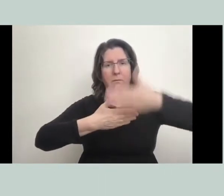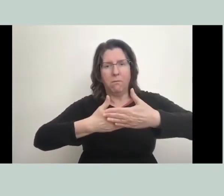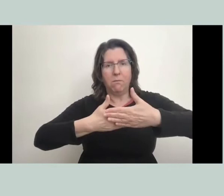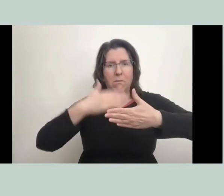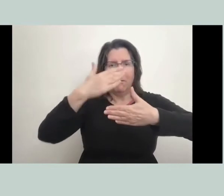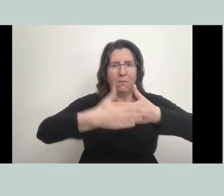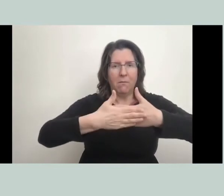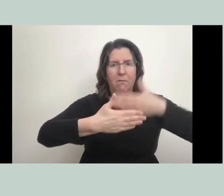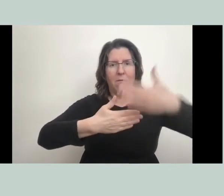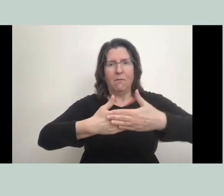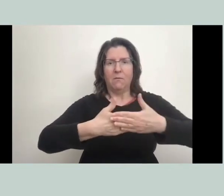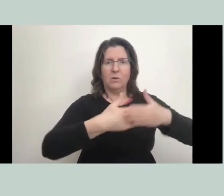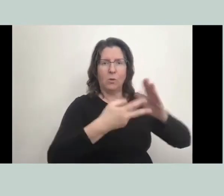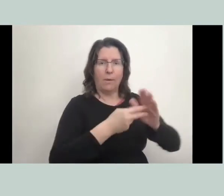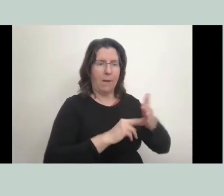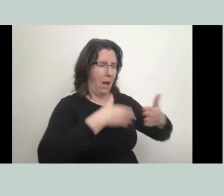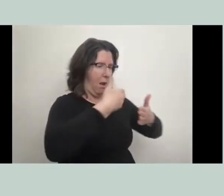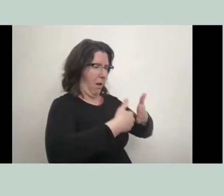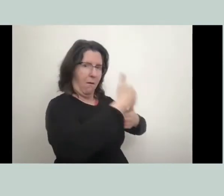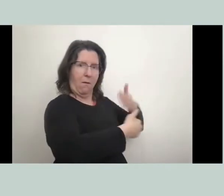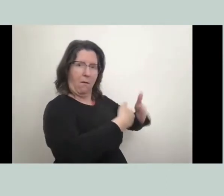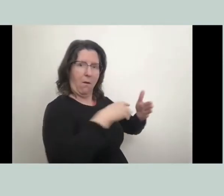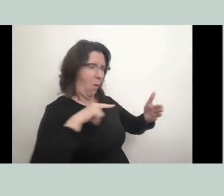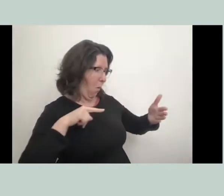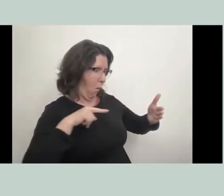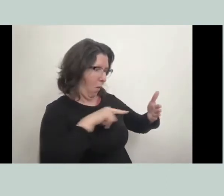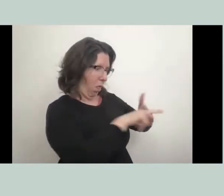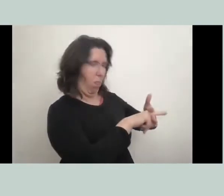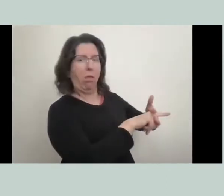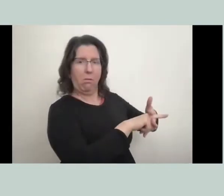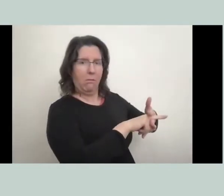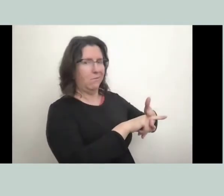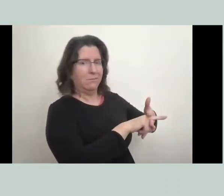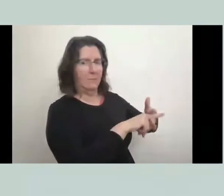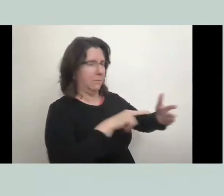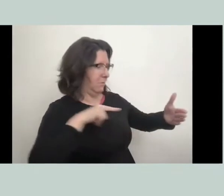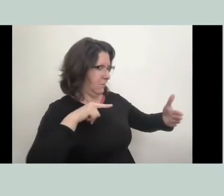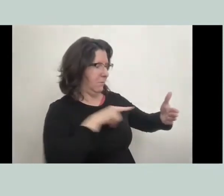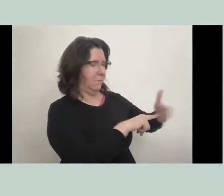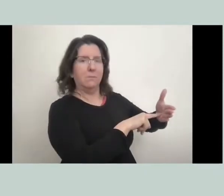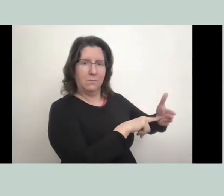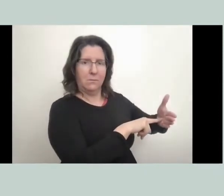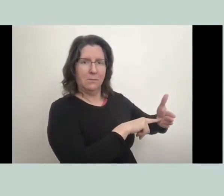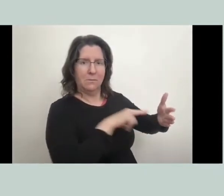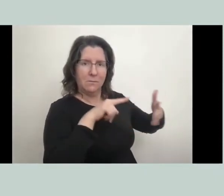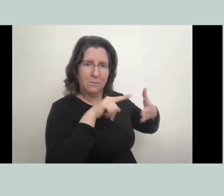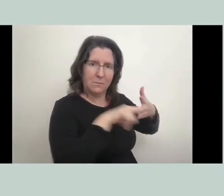The goal is to teach students strategies, and skills, so that their language will continue